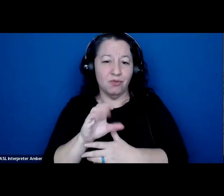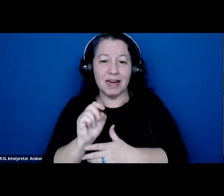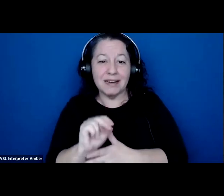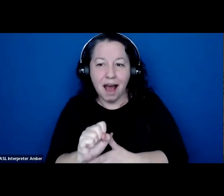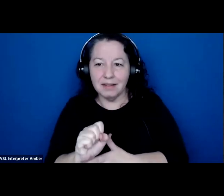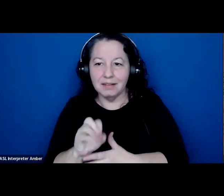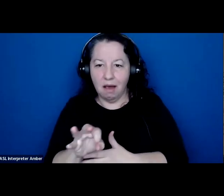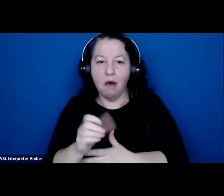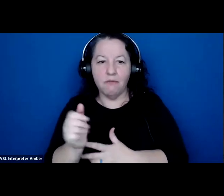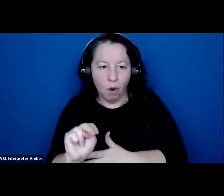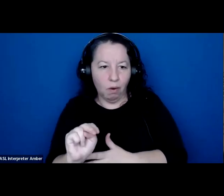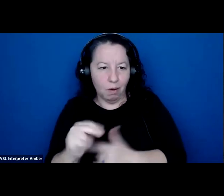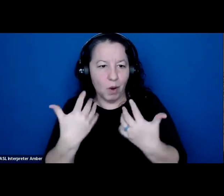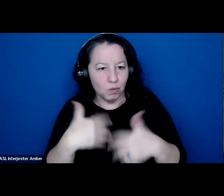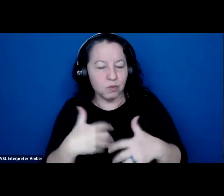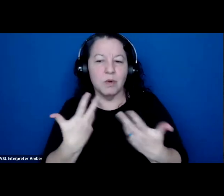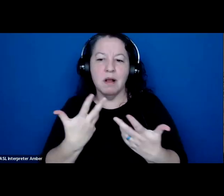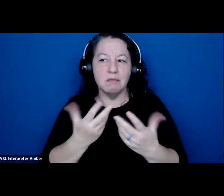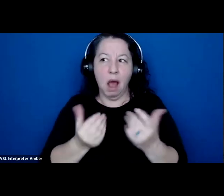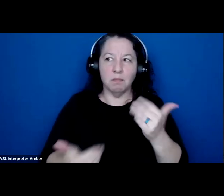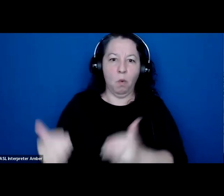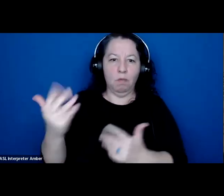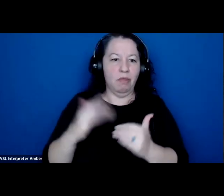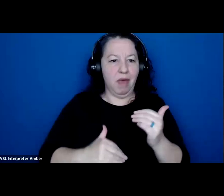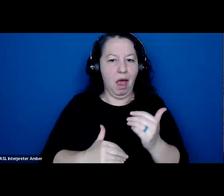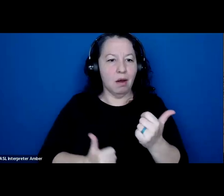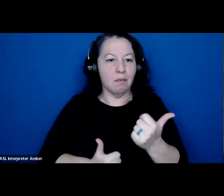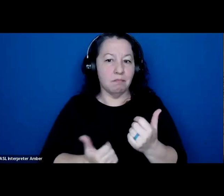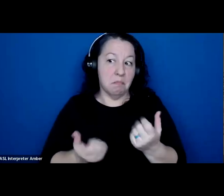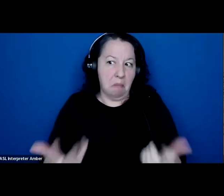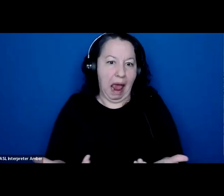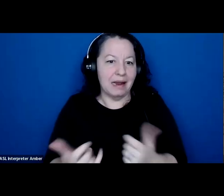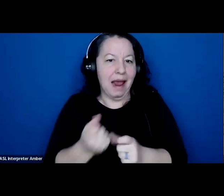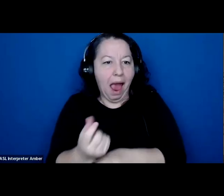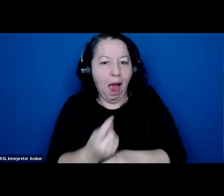than the annual emissions of many countries in the Global South. And of course, and it's